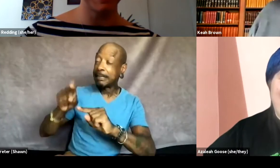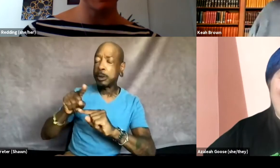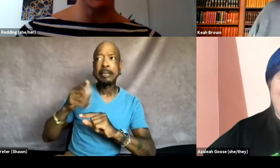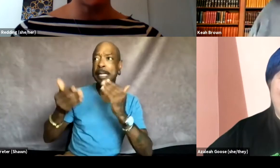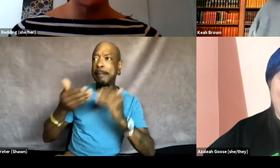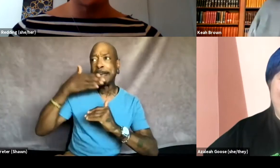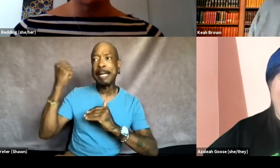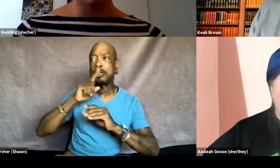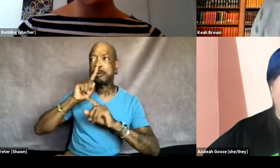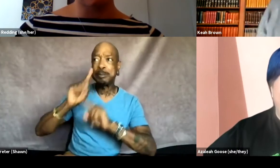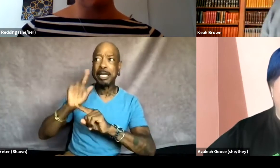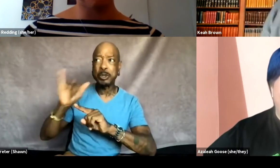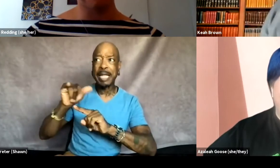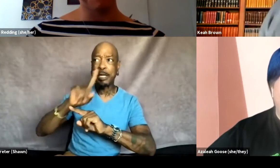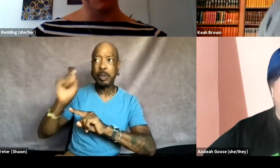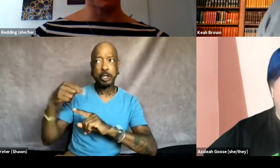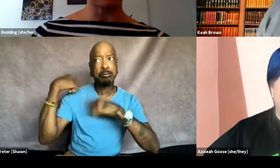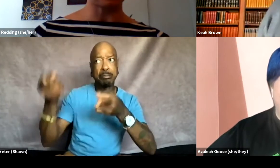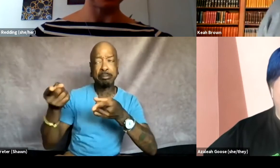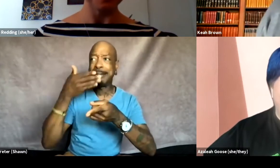Azaleah Goose (she/they): Thank you for that.